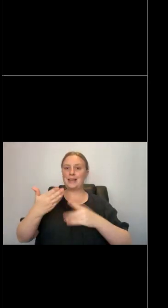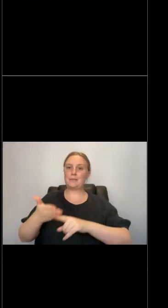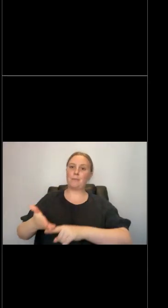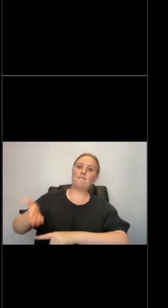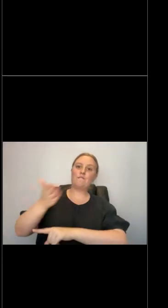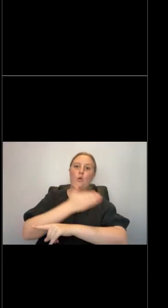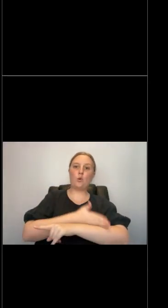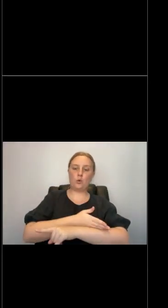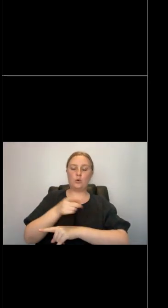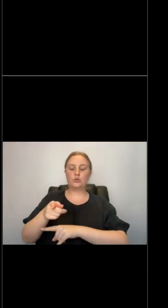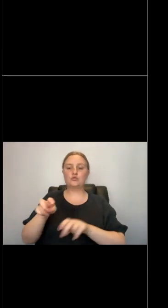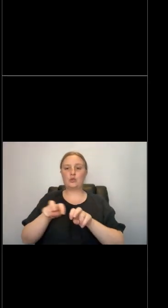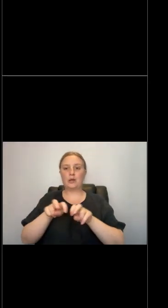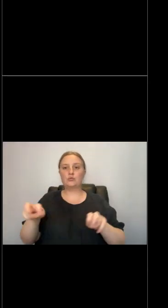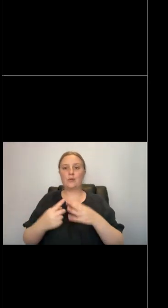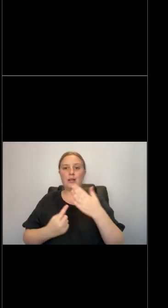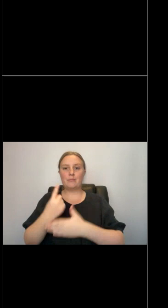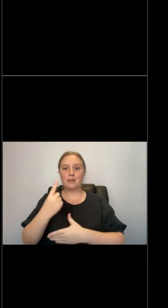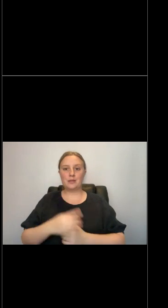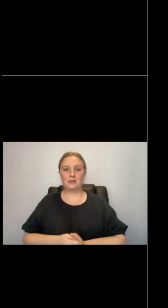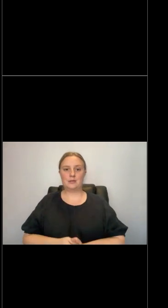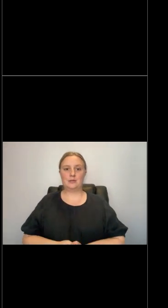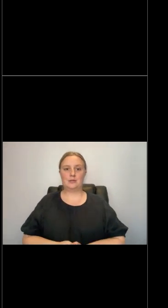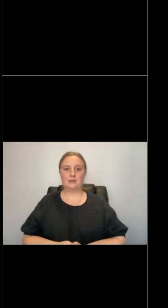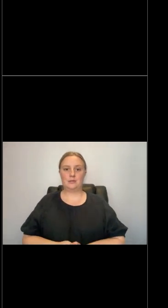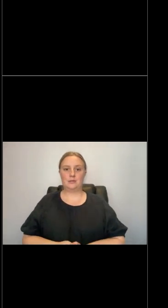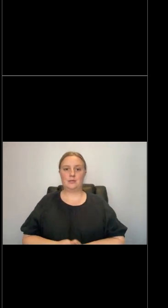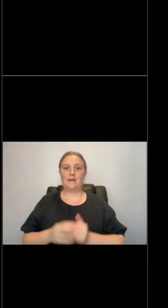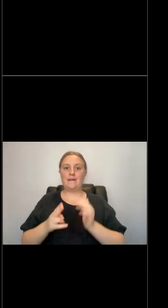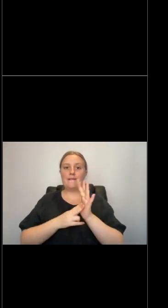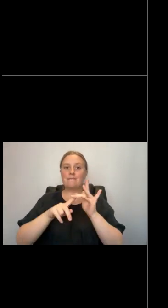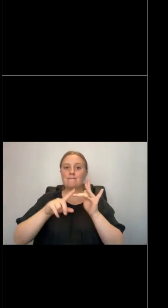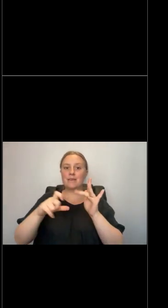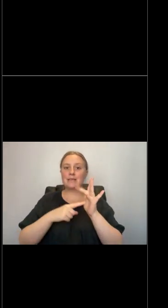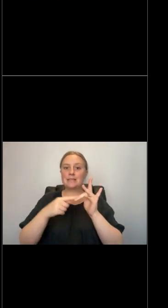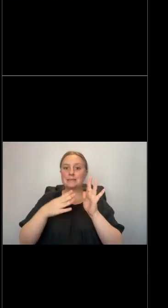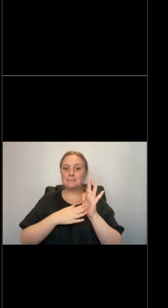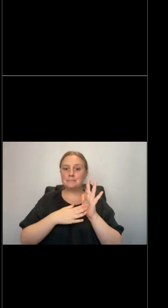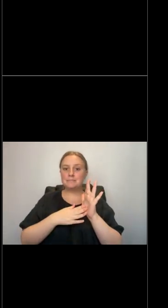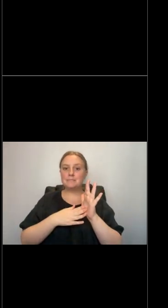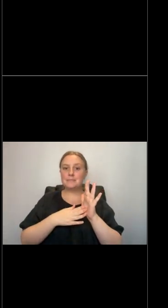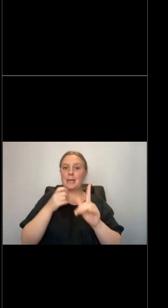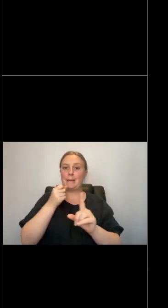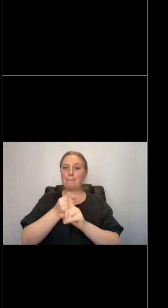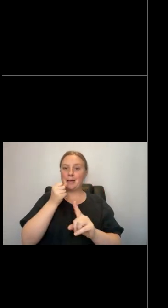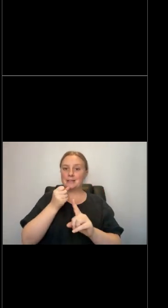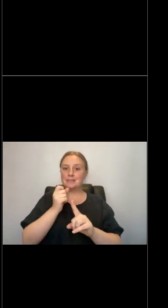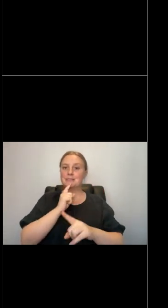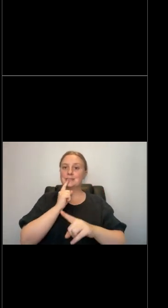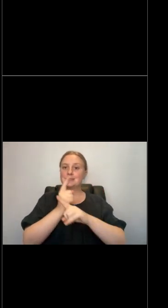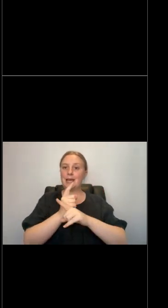that are not provided to